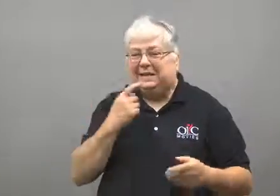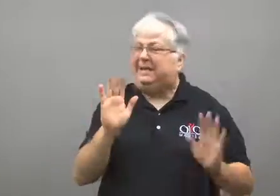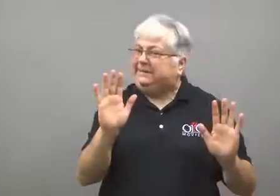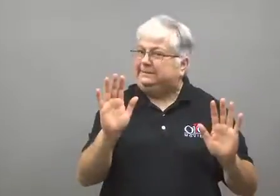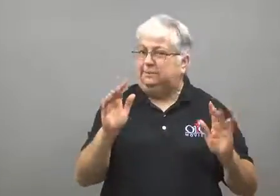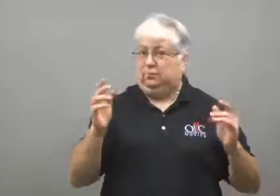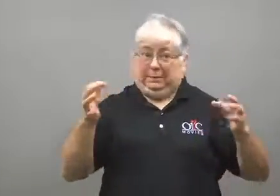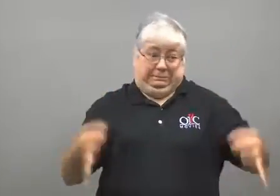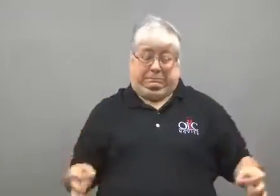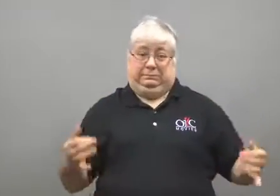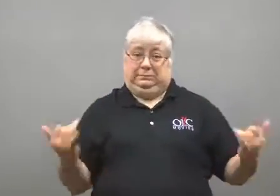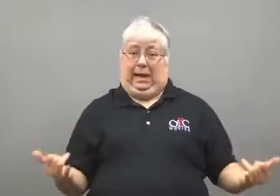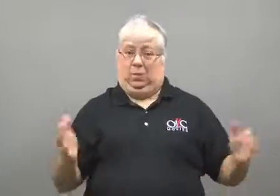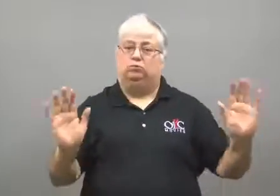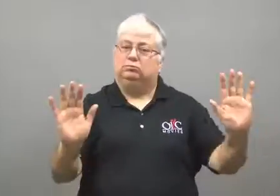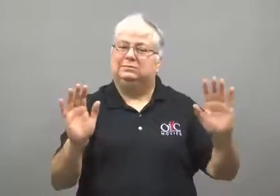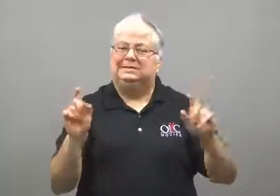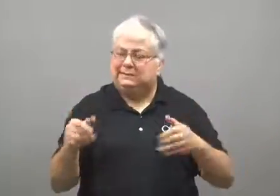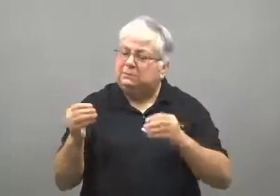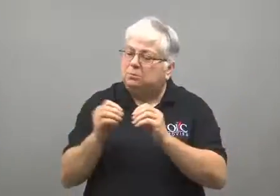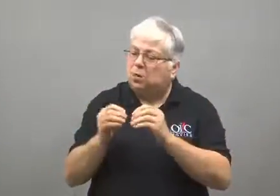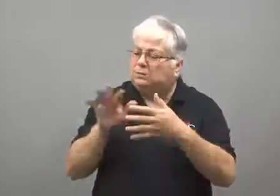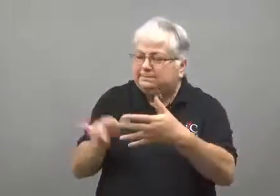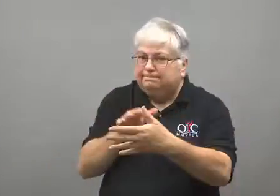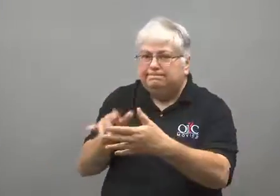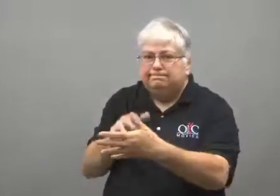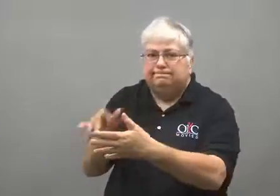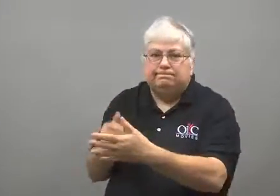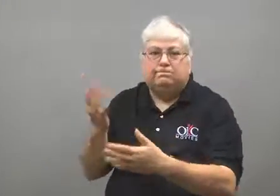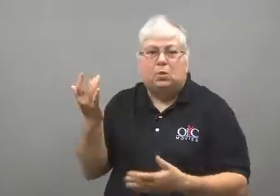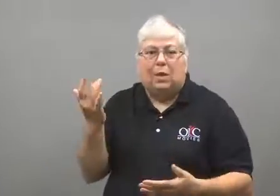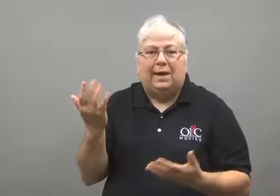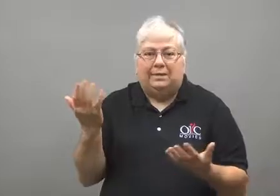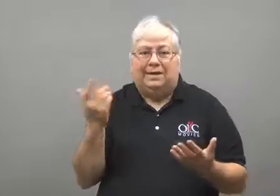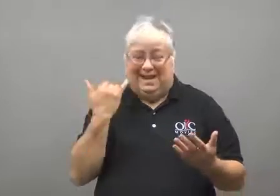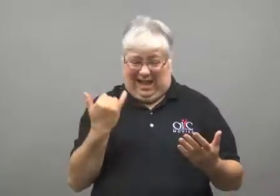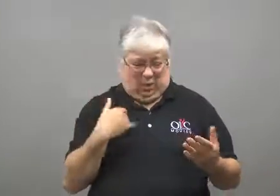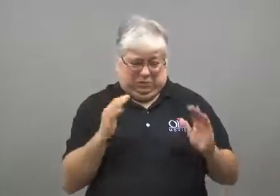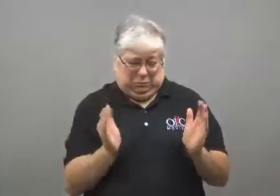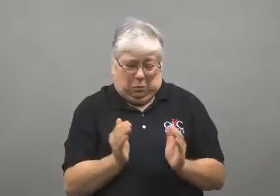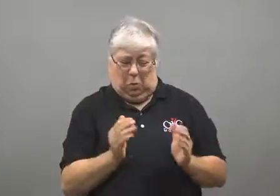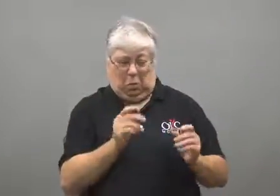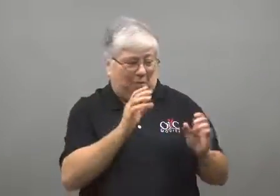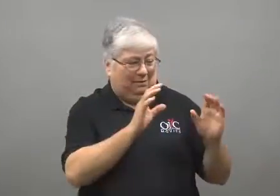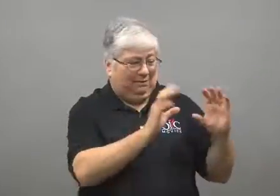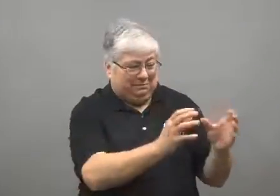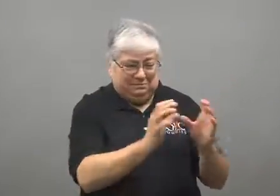He said more study was needed before reaching any conclusions.